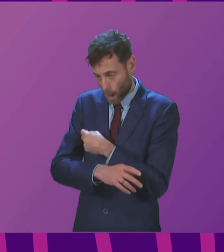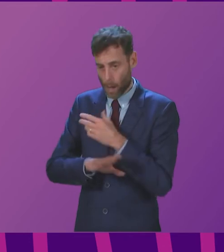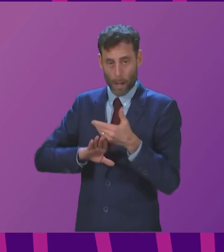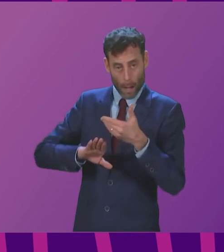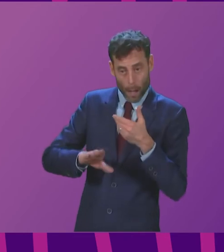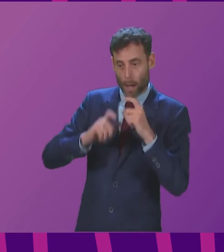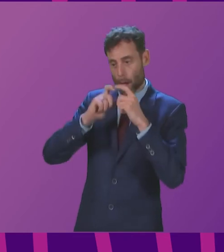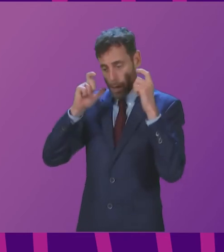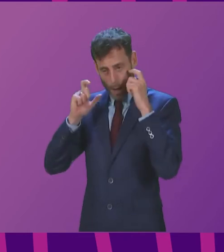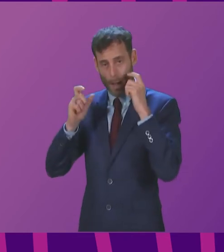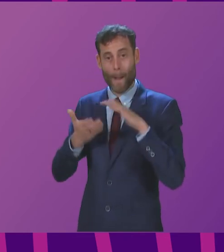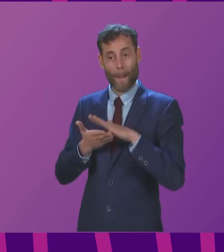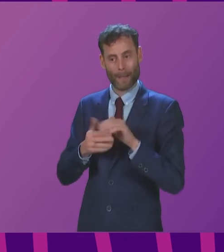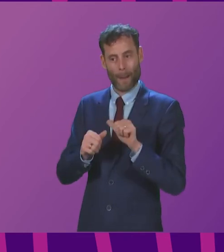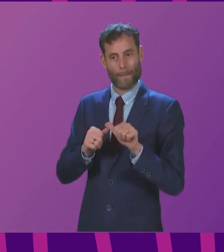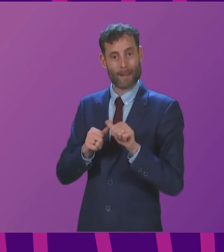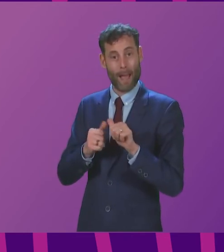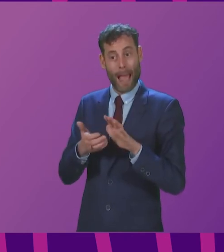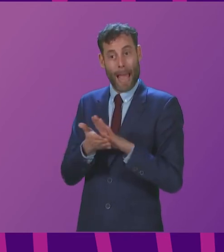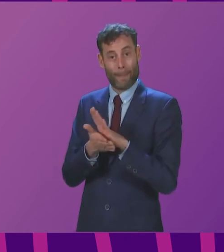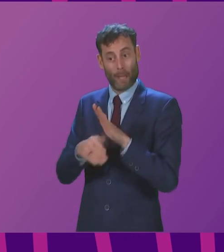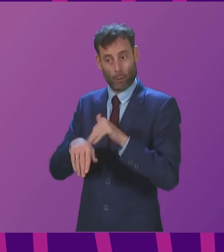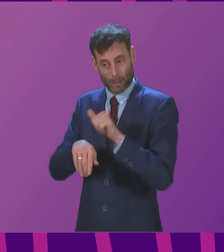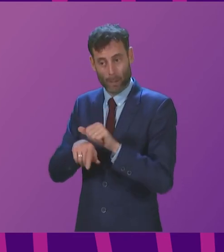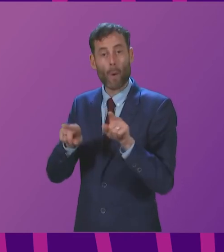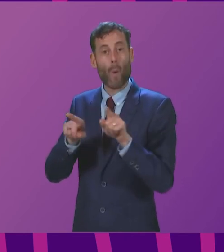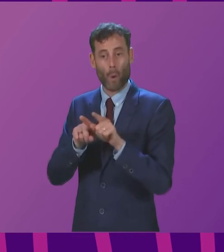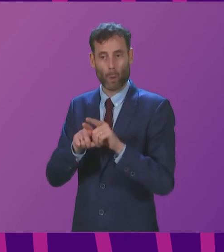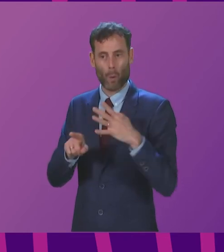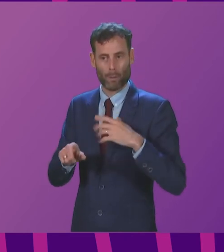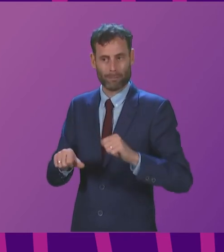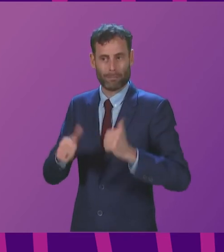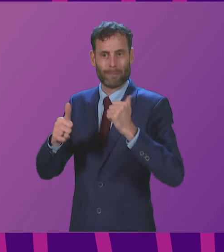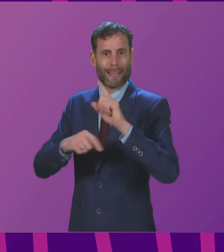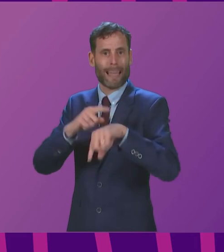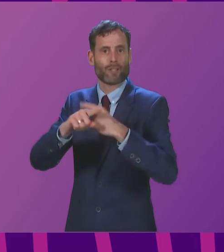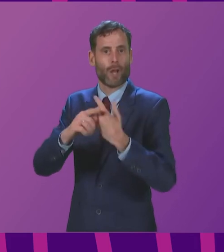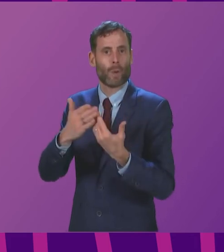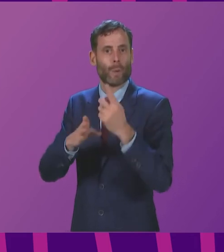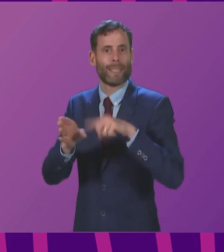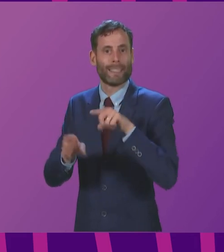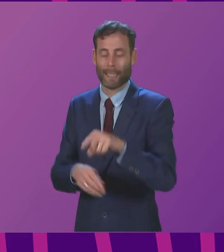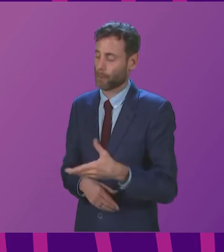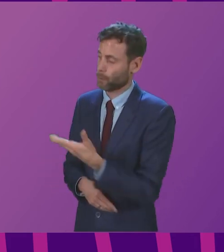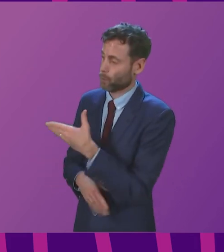happier, more normal Christmas, but a brighter new year as well. That concludes the First Minister’s statement on a Covid-19 update.